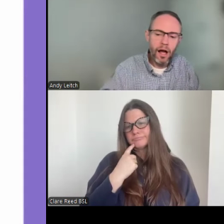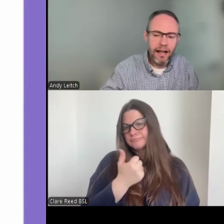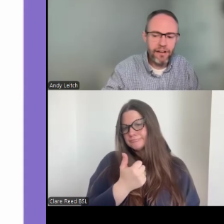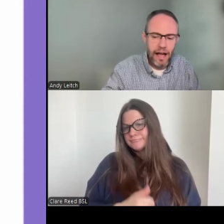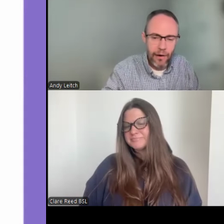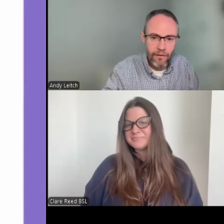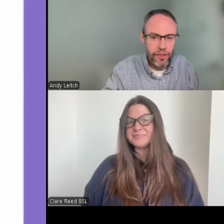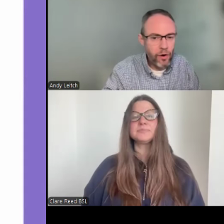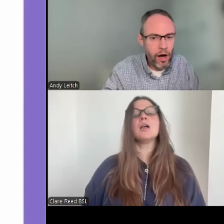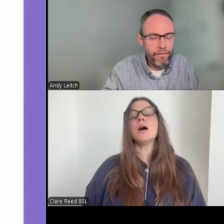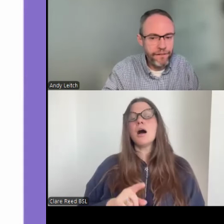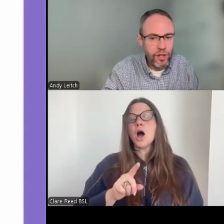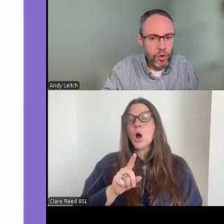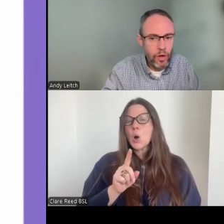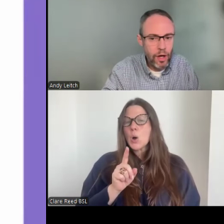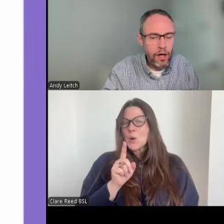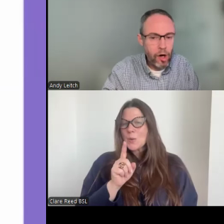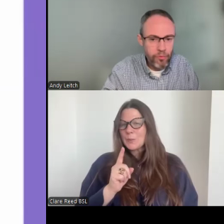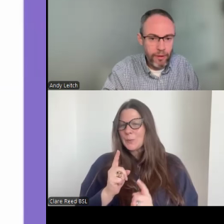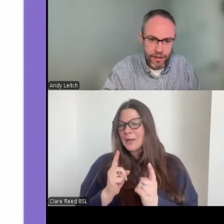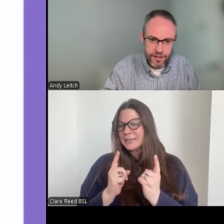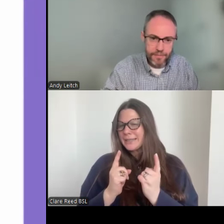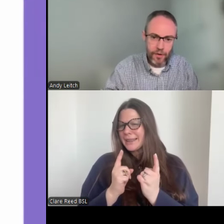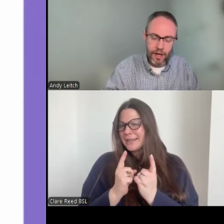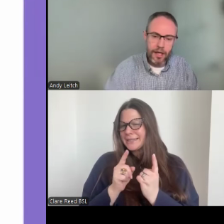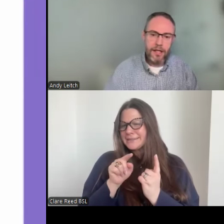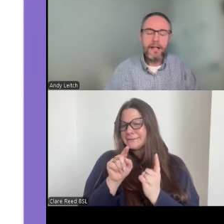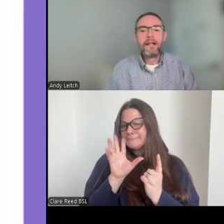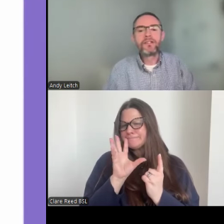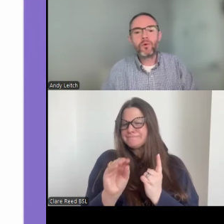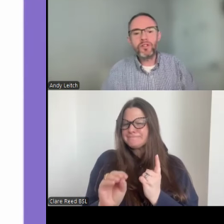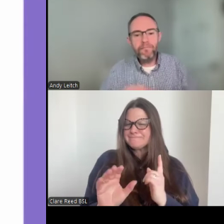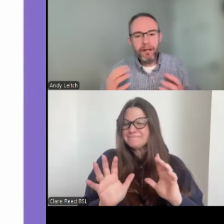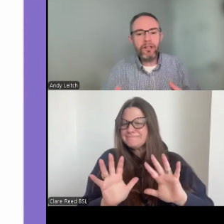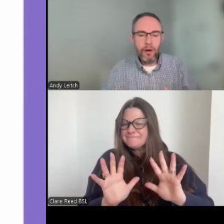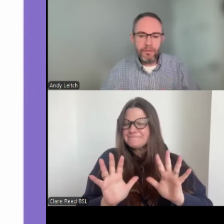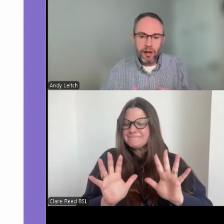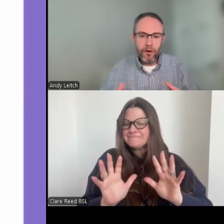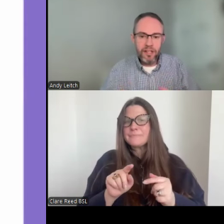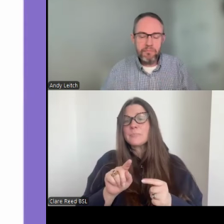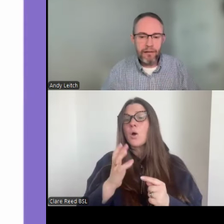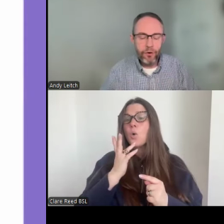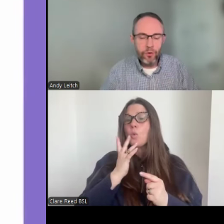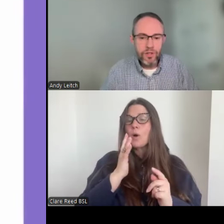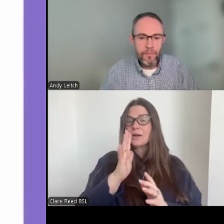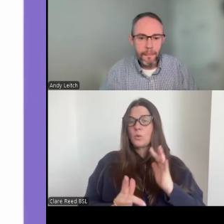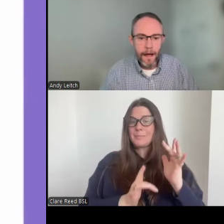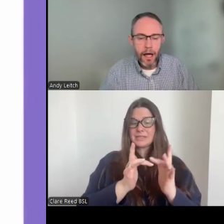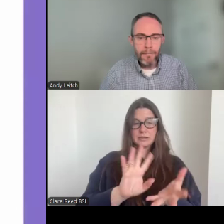A caveat, however, there are a few compromises. Once you've built your website on one of these platforms